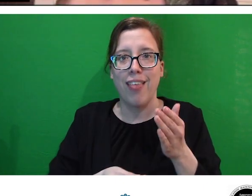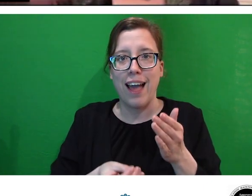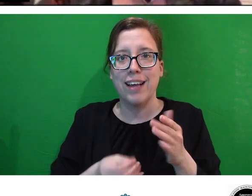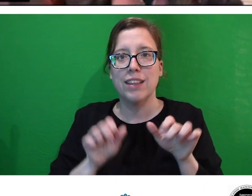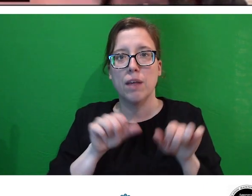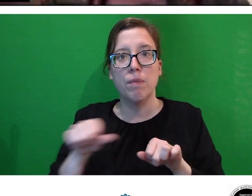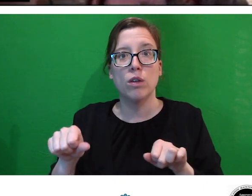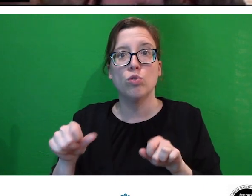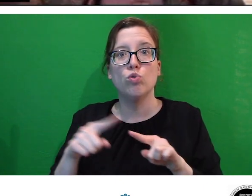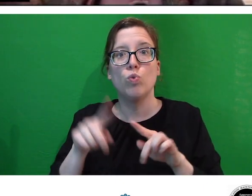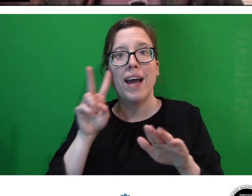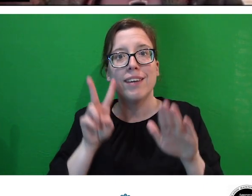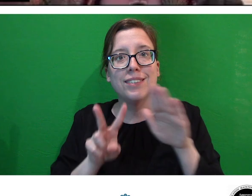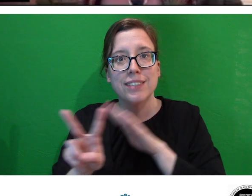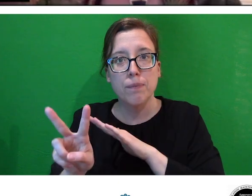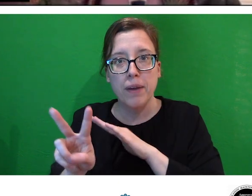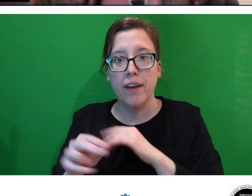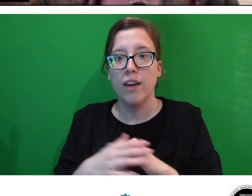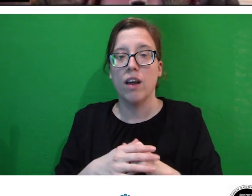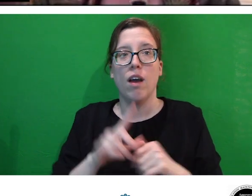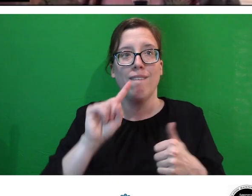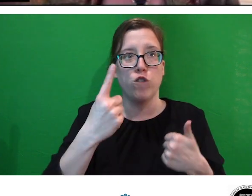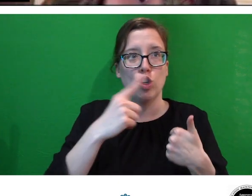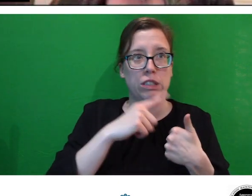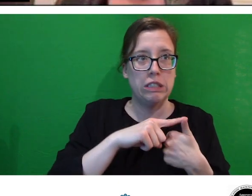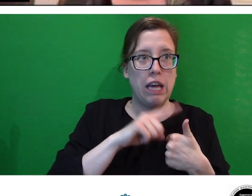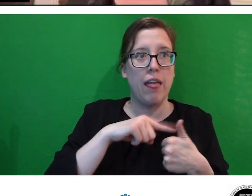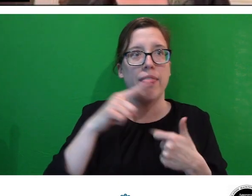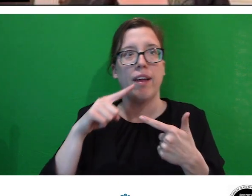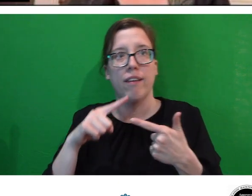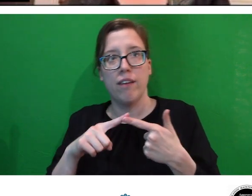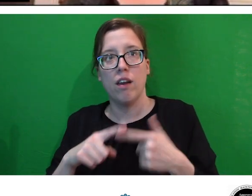They can learn these things, but we have to help them learn these things.